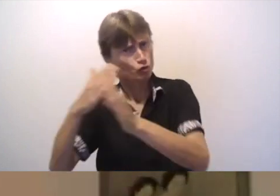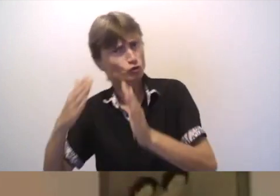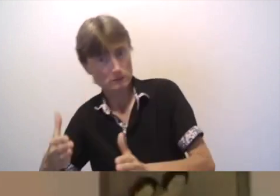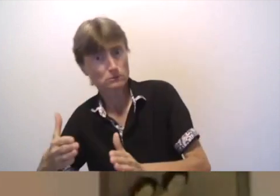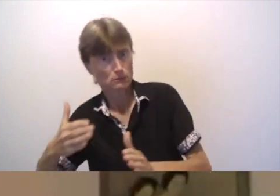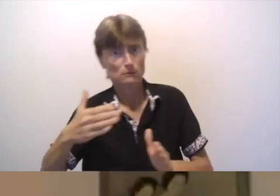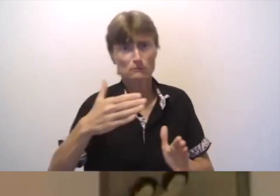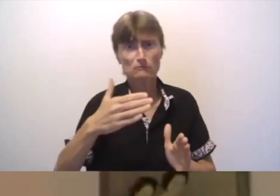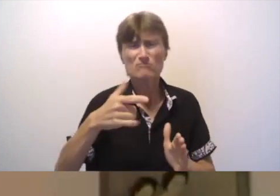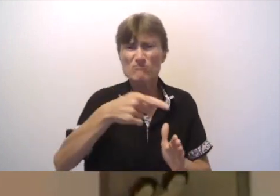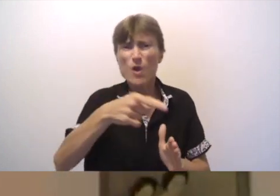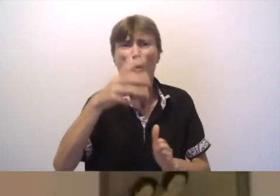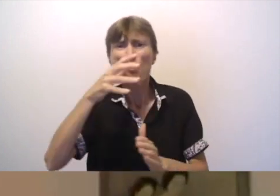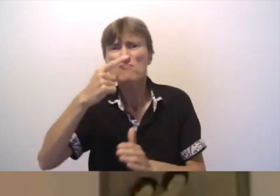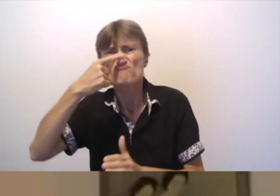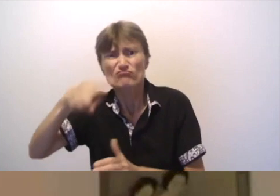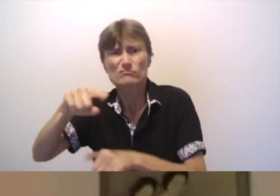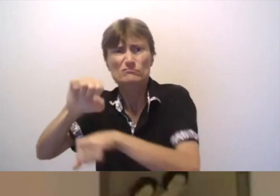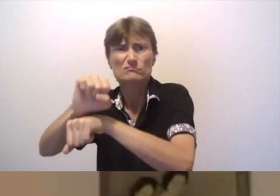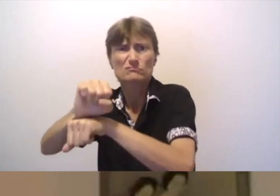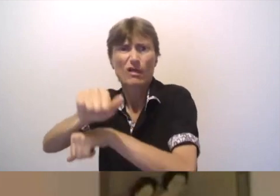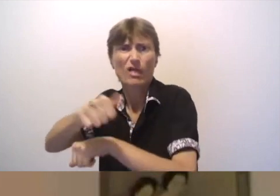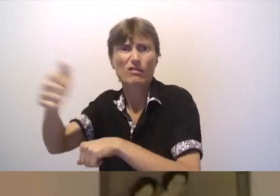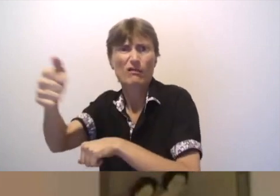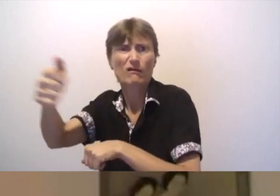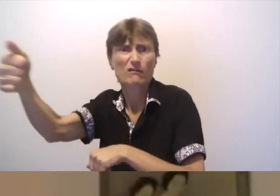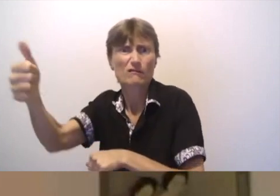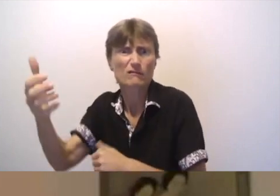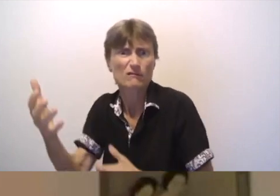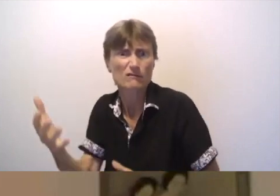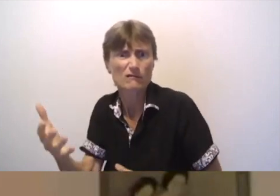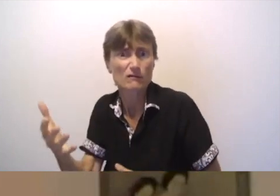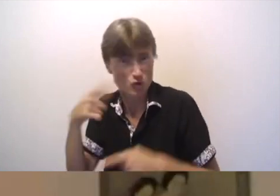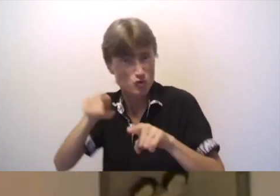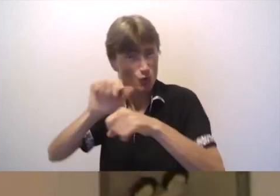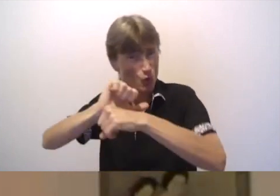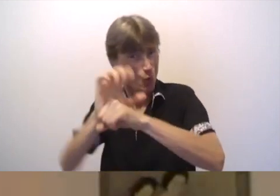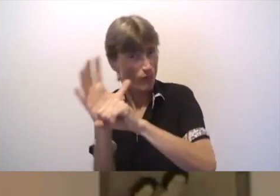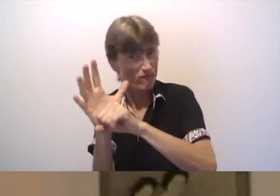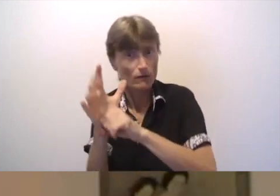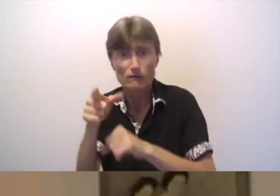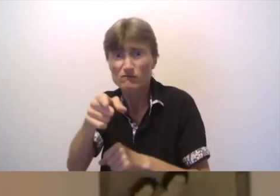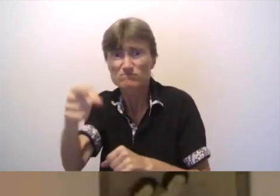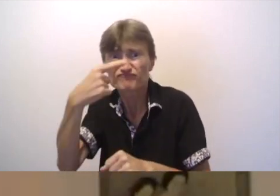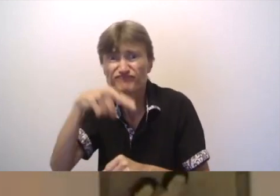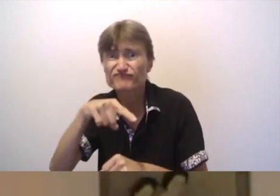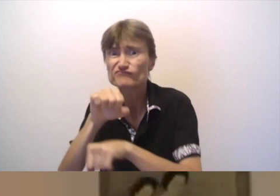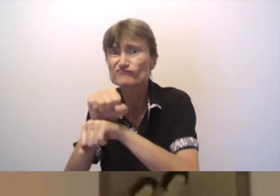front front-end workers during the um the coved you know they're either working in health professional they're working